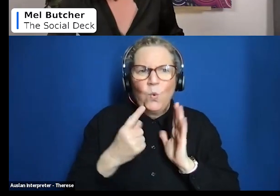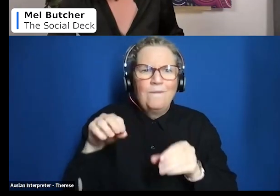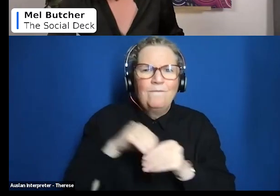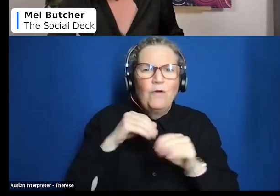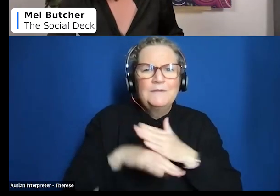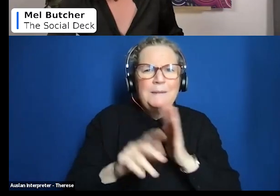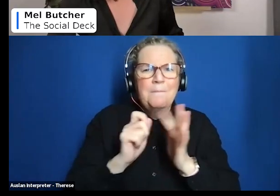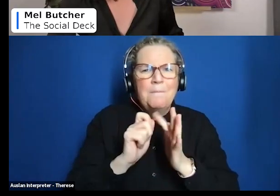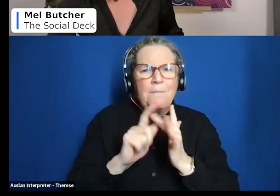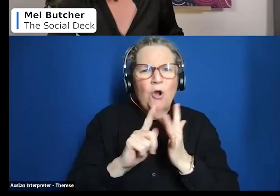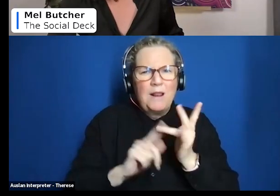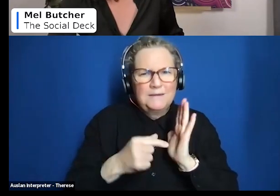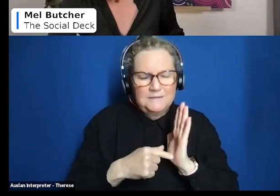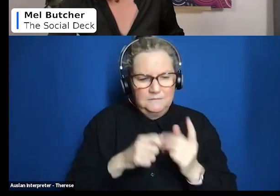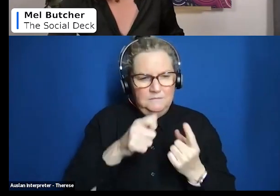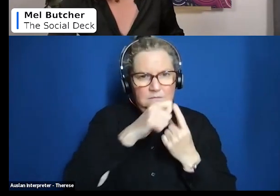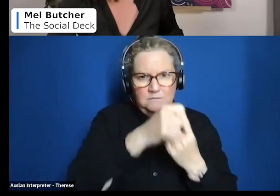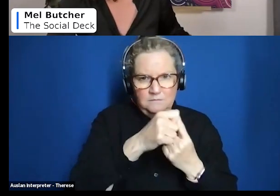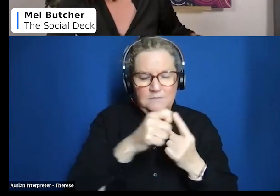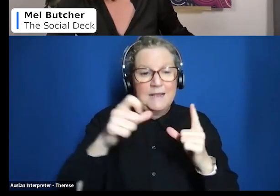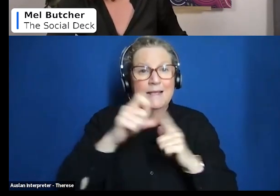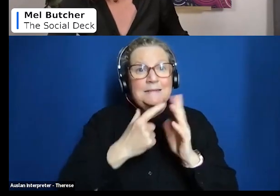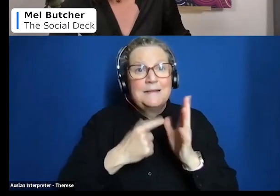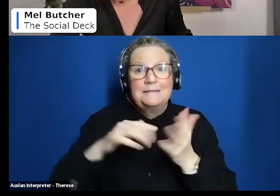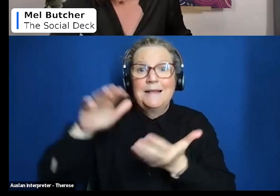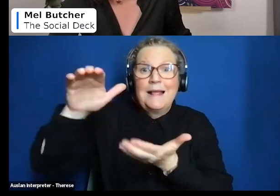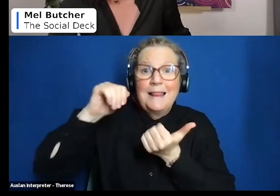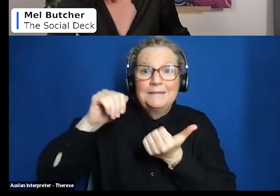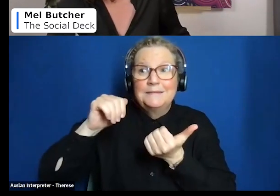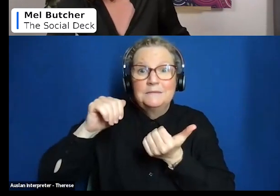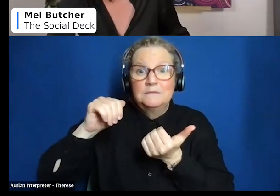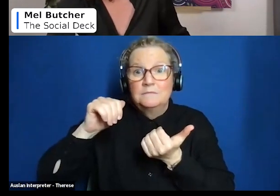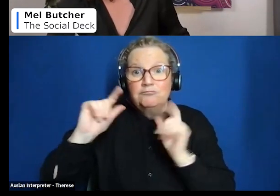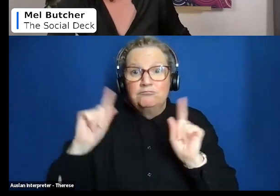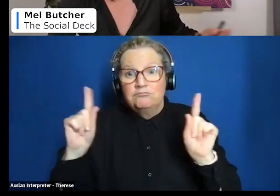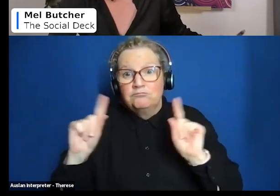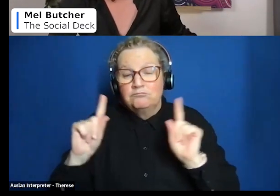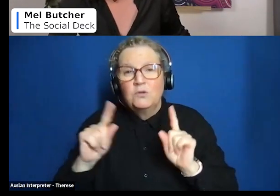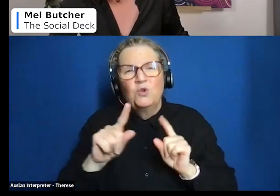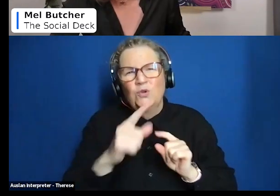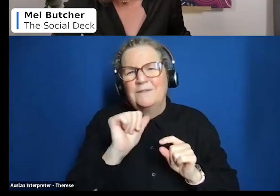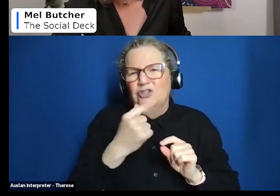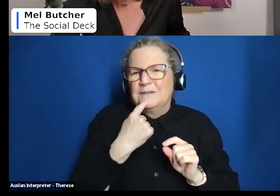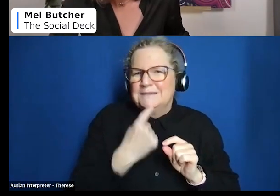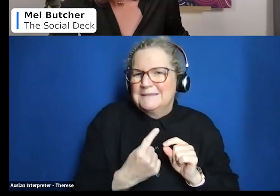and the actual data that was collected other than what was mentioned, for example, or what's been previously mentioned,